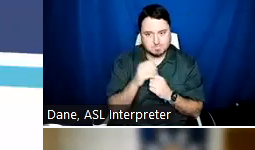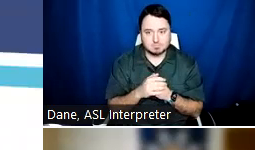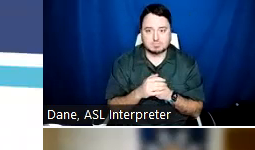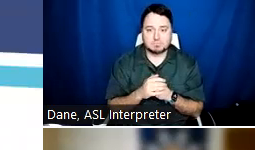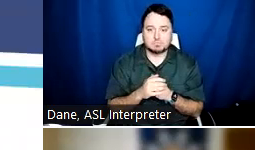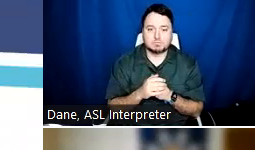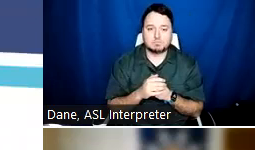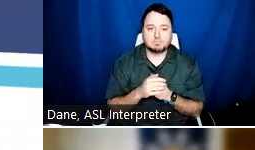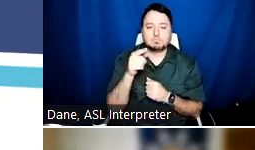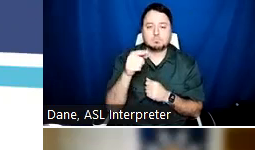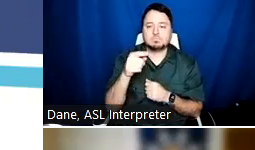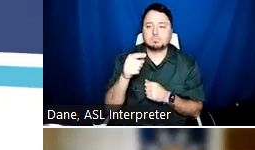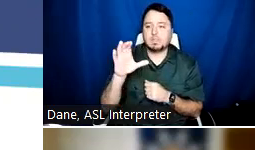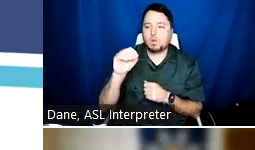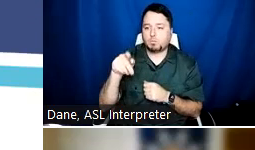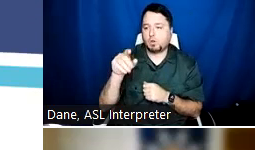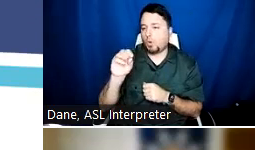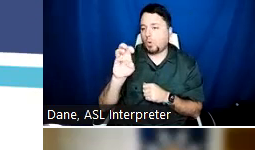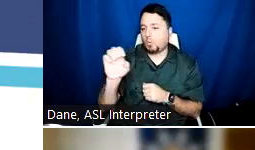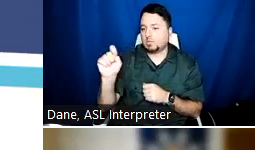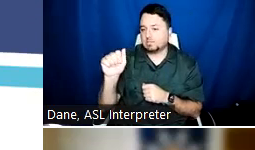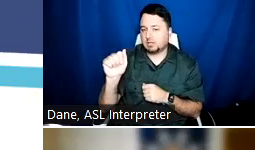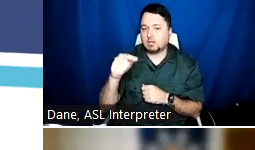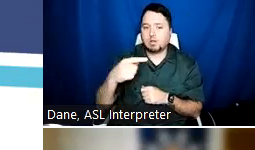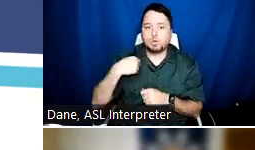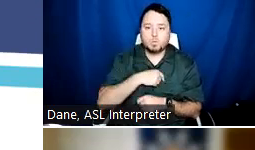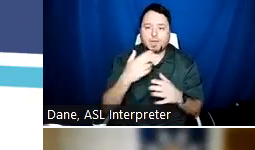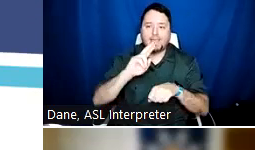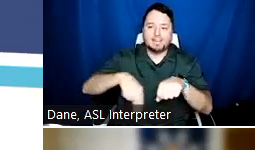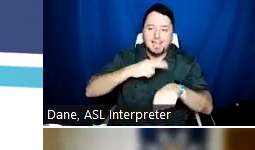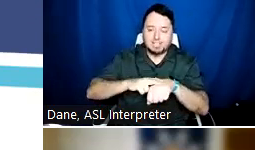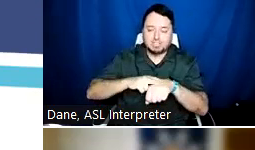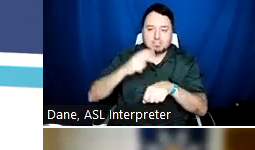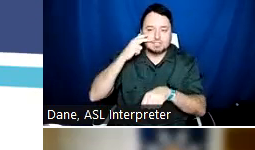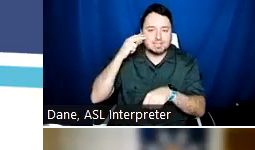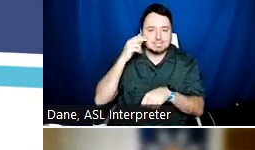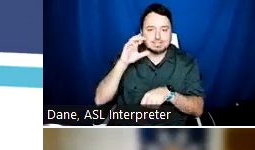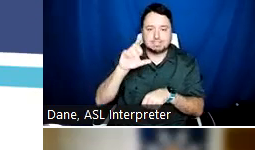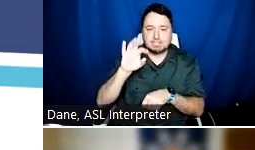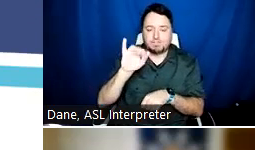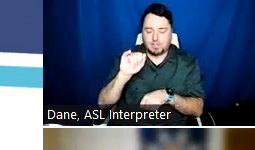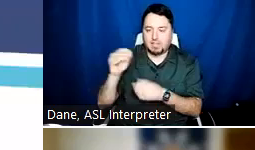Oweesta Corporation we are a national native CDFI and that is a community